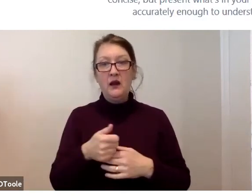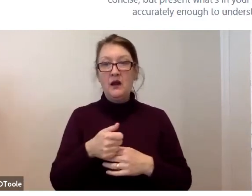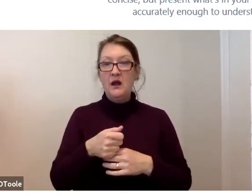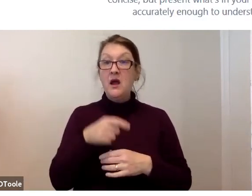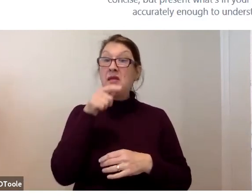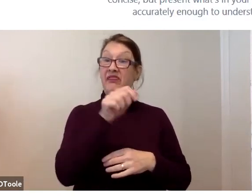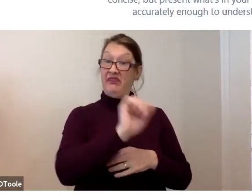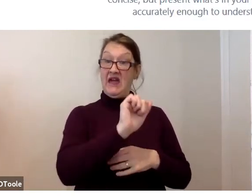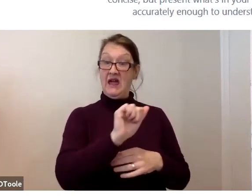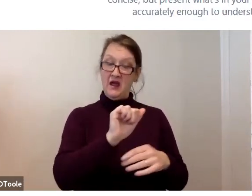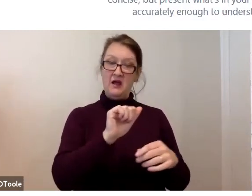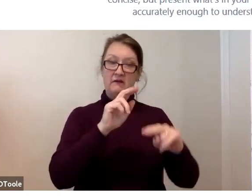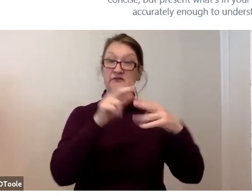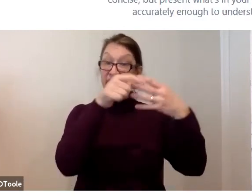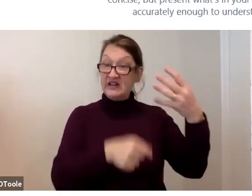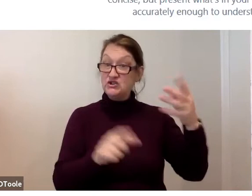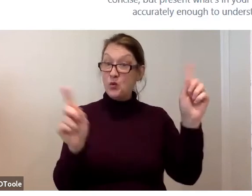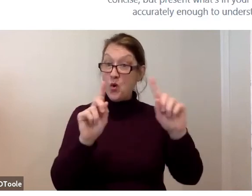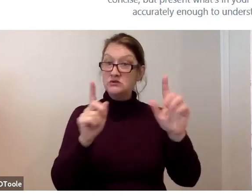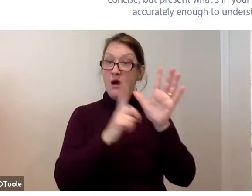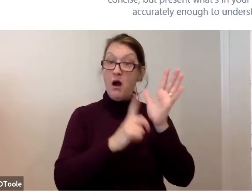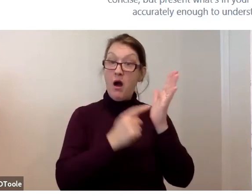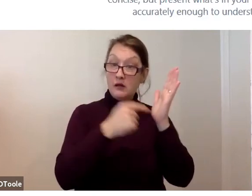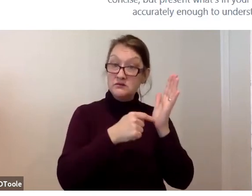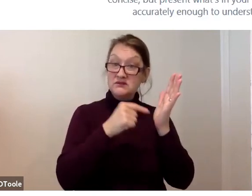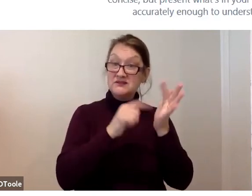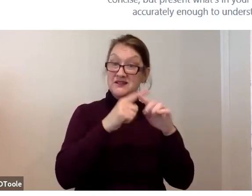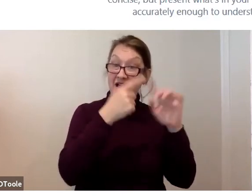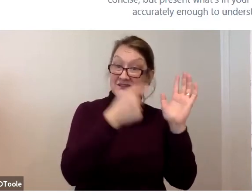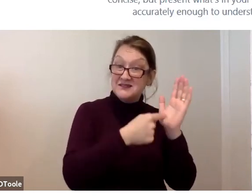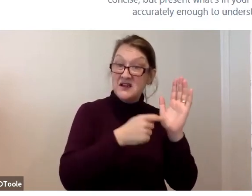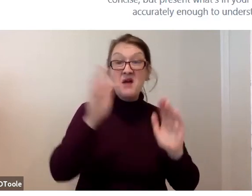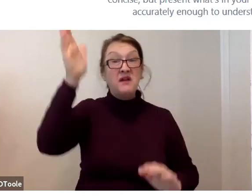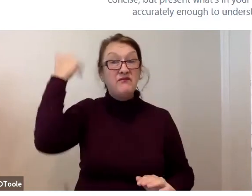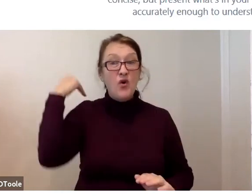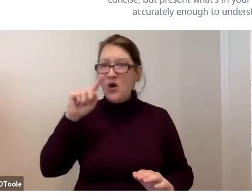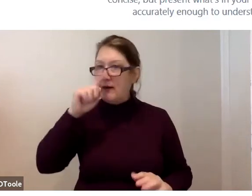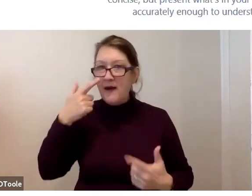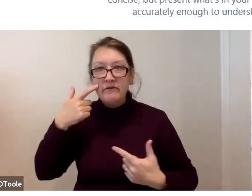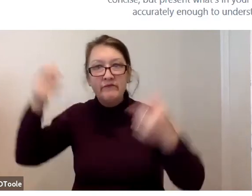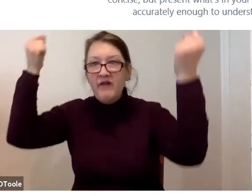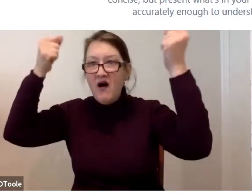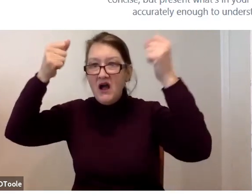It used to be really bad and buried in the settings, really hard to find.